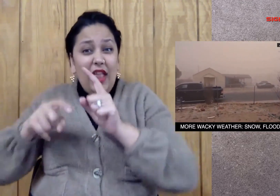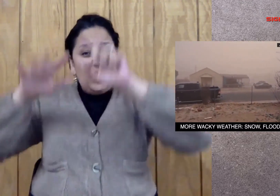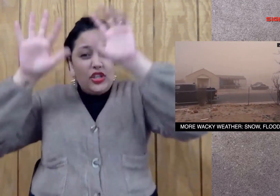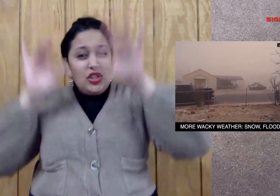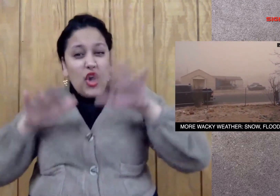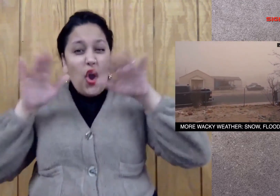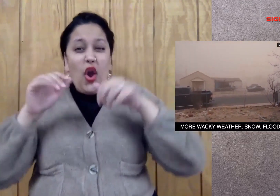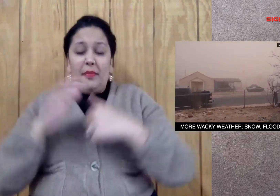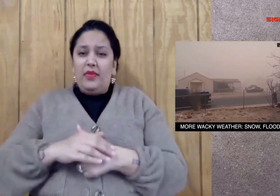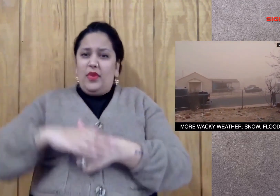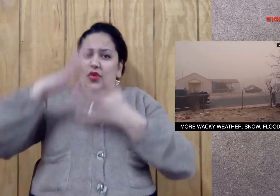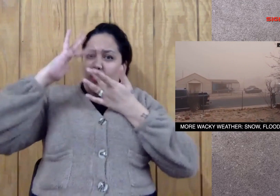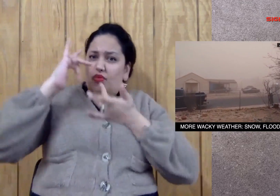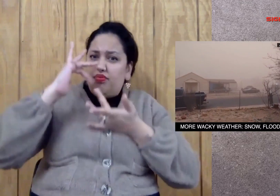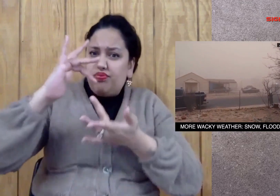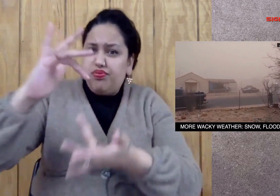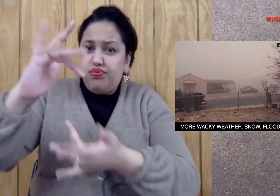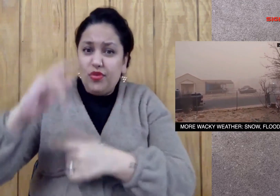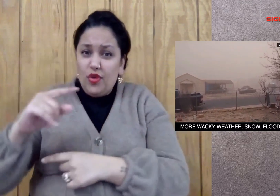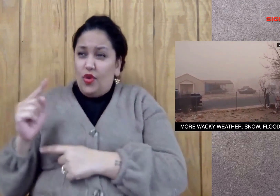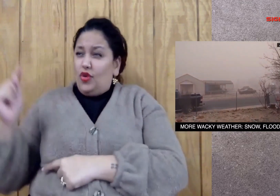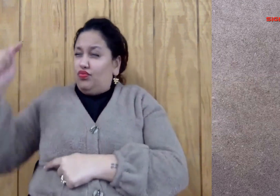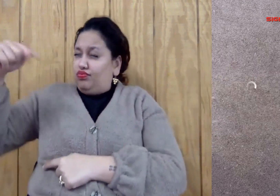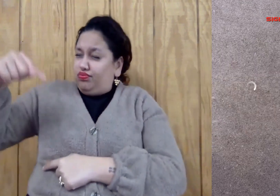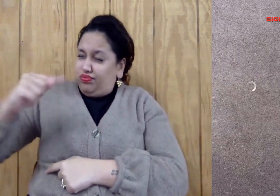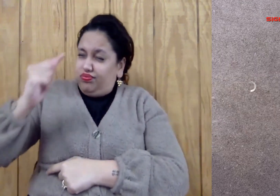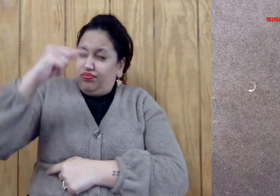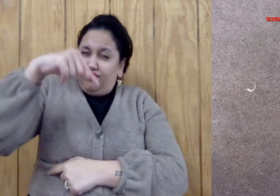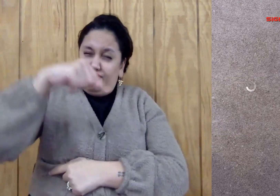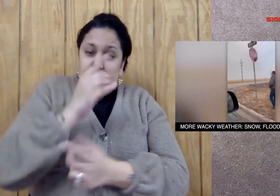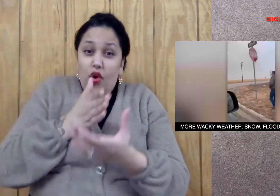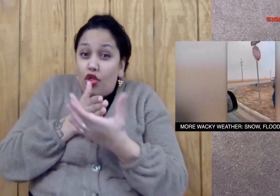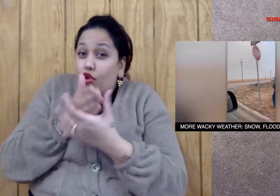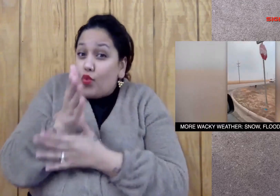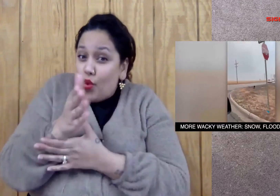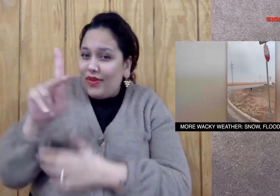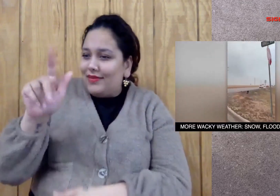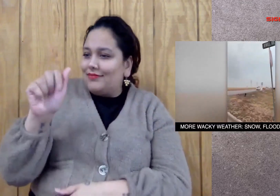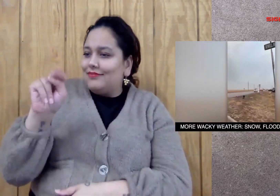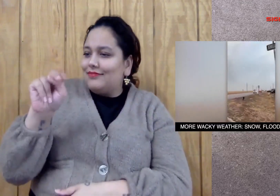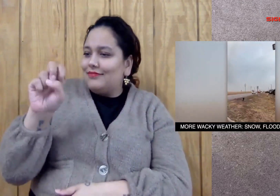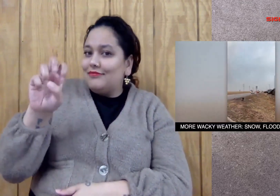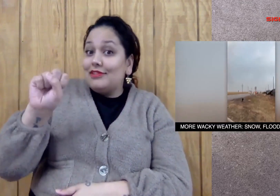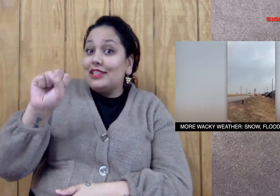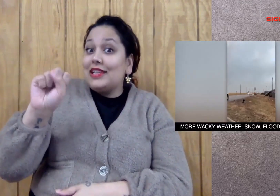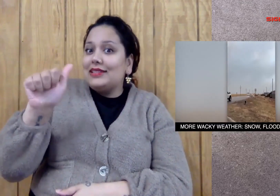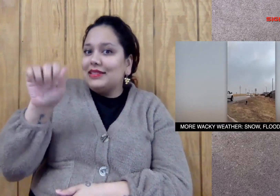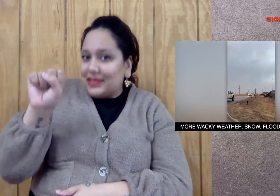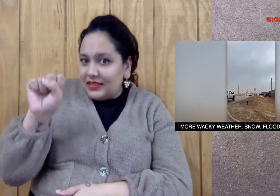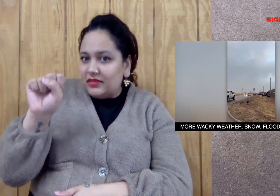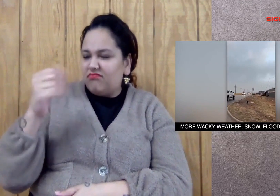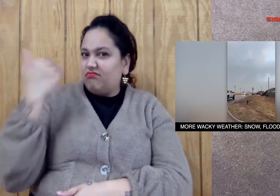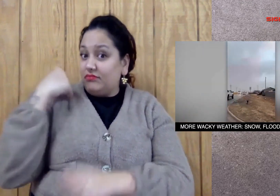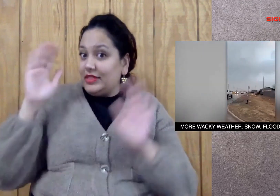And Powerful thunderstorms and possibly tornadoes swept through parts of Kansas on Sunday.